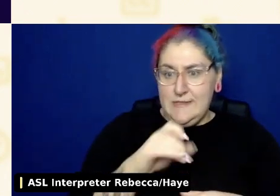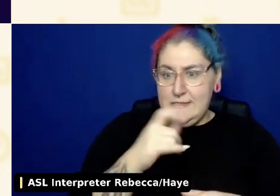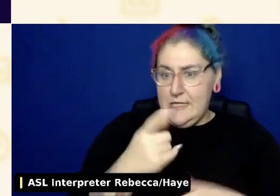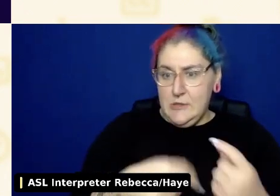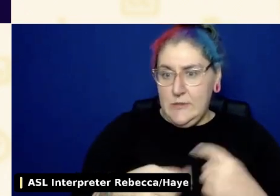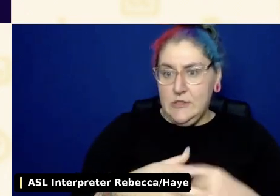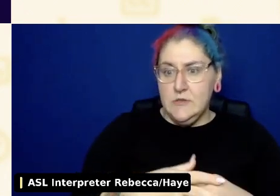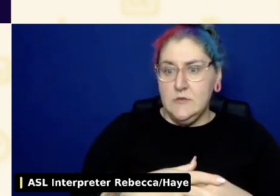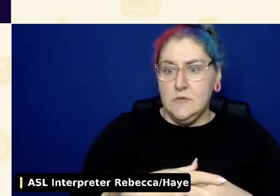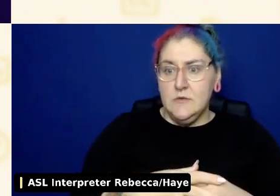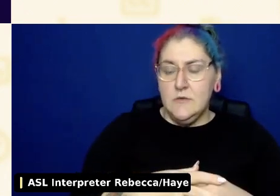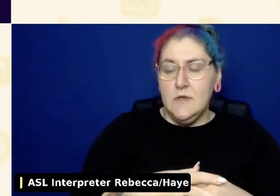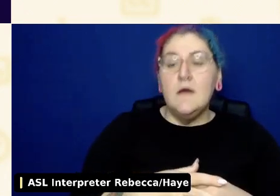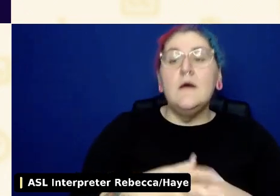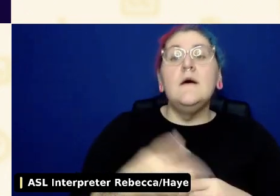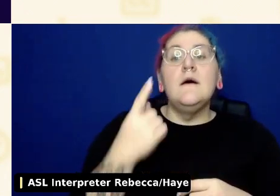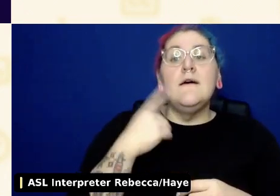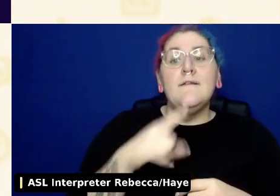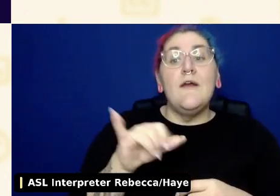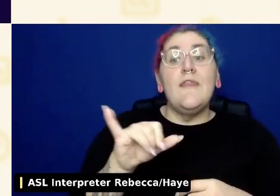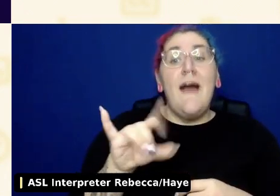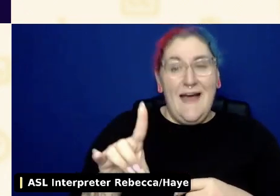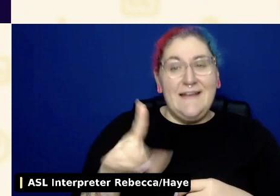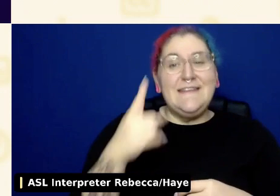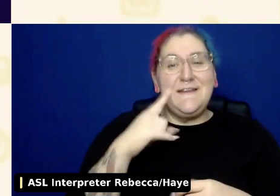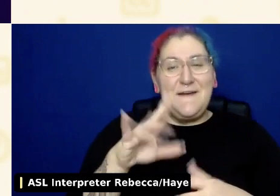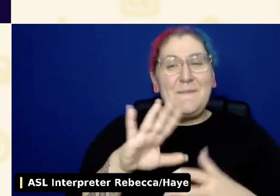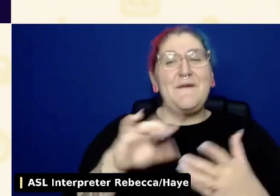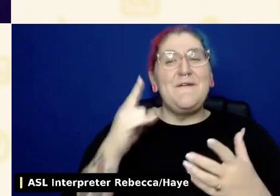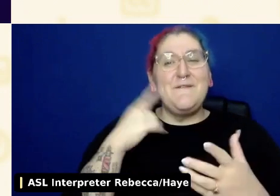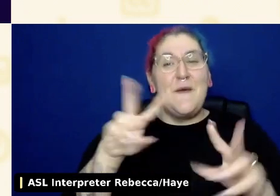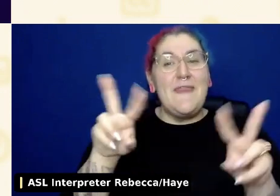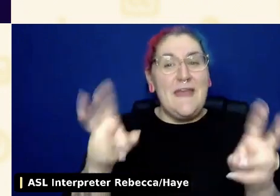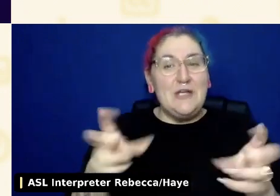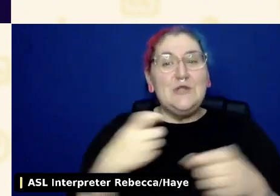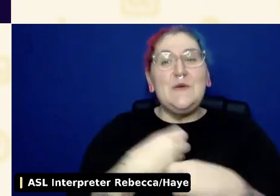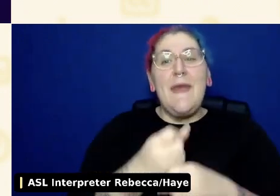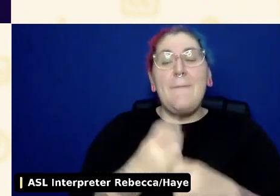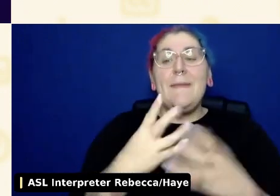for the issue, which then makes it more clear that this image goes with that issue.